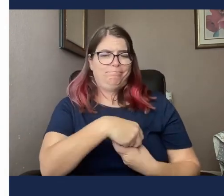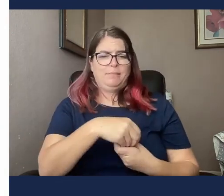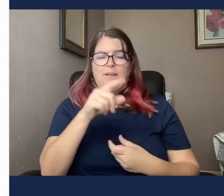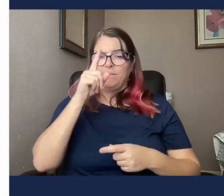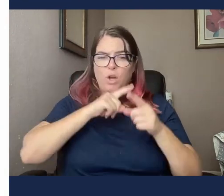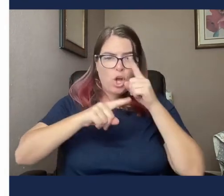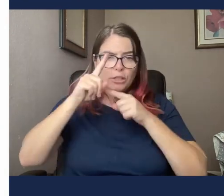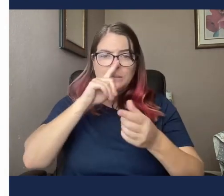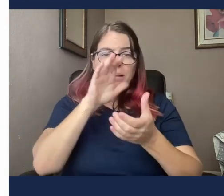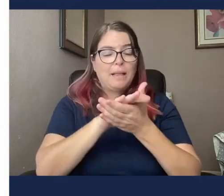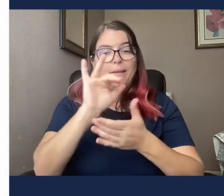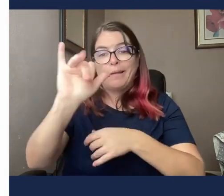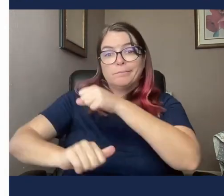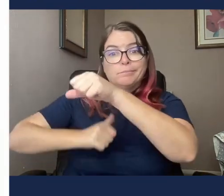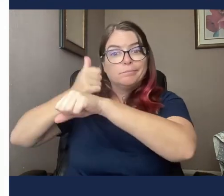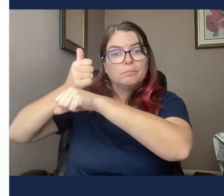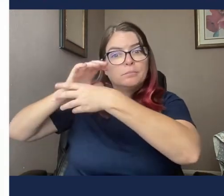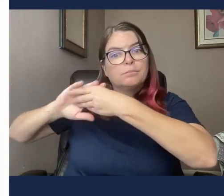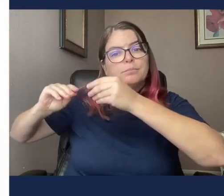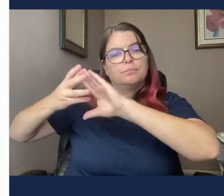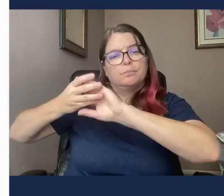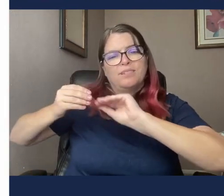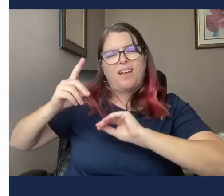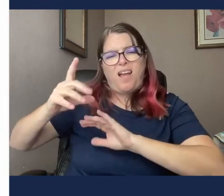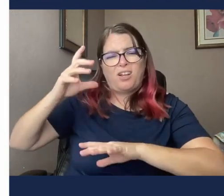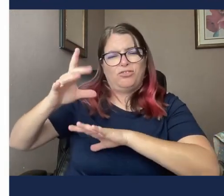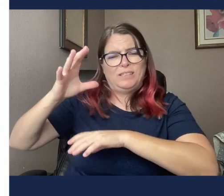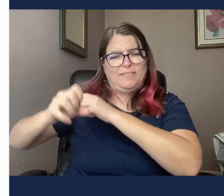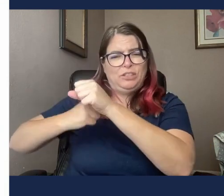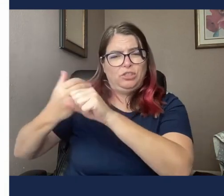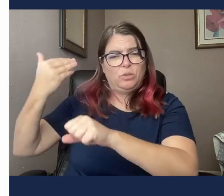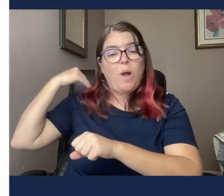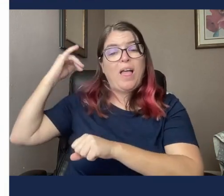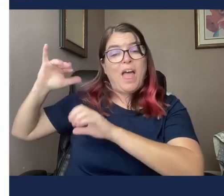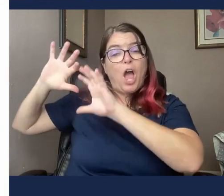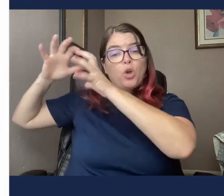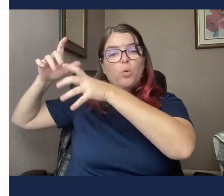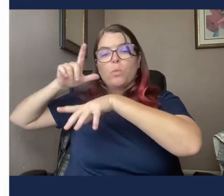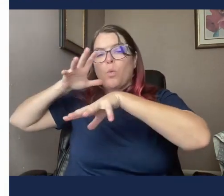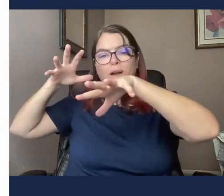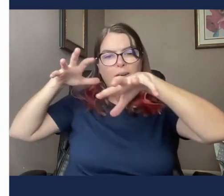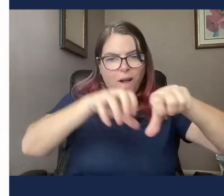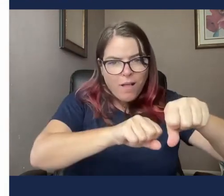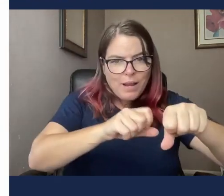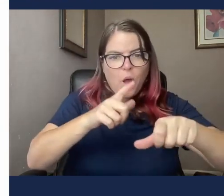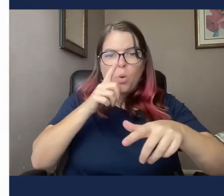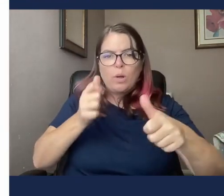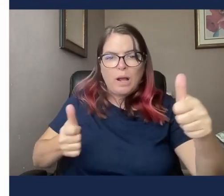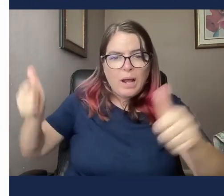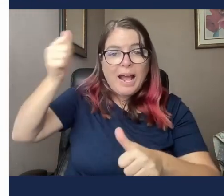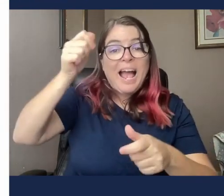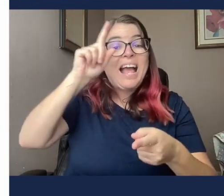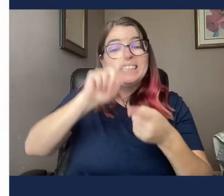doesn't come out of nowhere. It comes out of this consistent portrayal of Muslims in